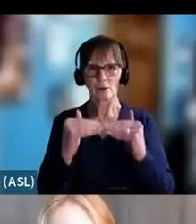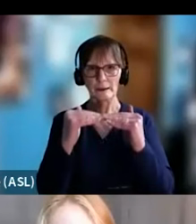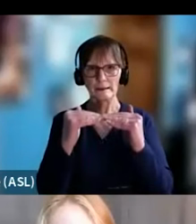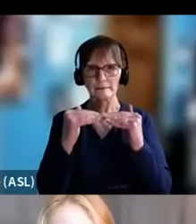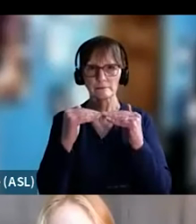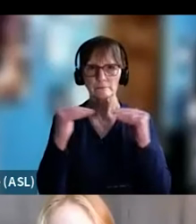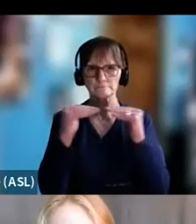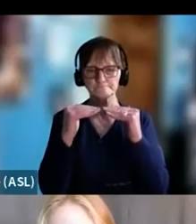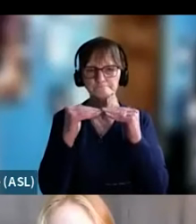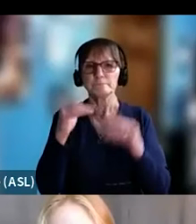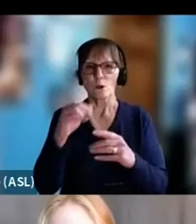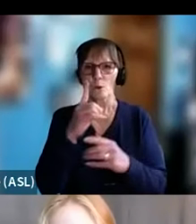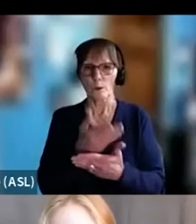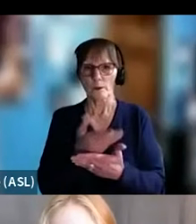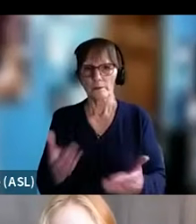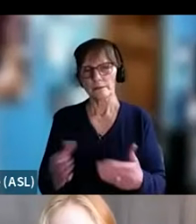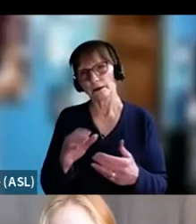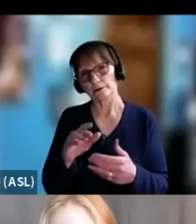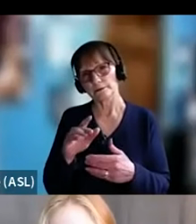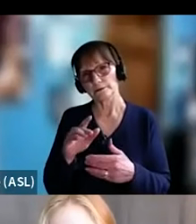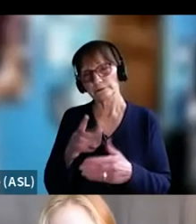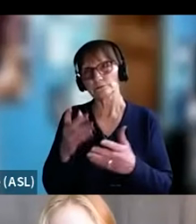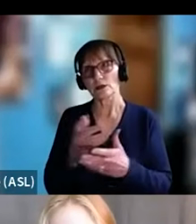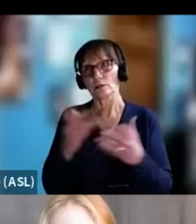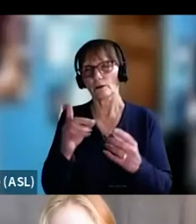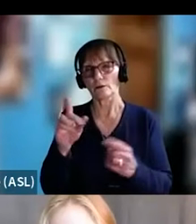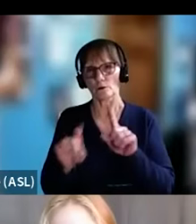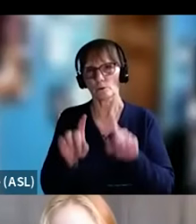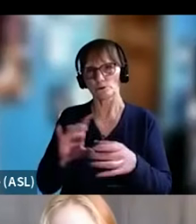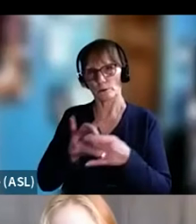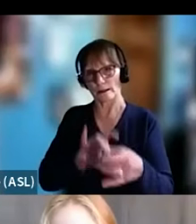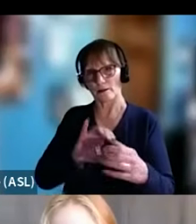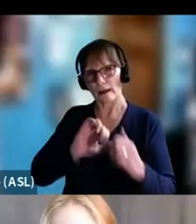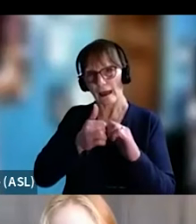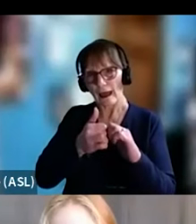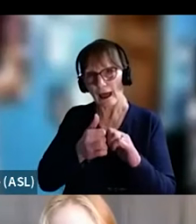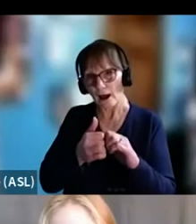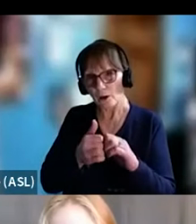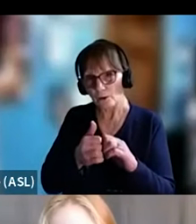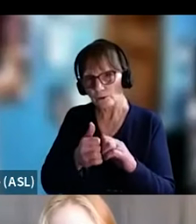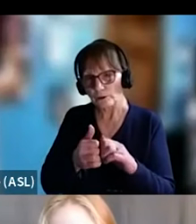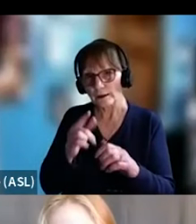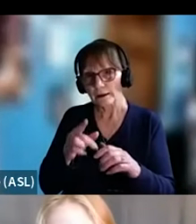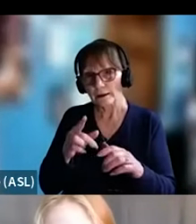and one of the things that Caitlin mentioned that there were a lot of questions about around how the VISPDAT is skewed and biased